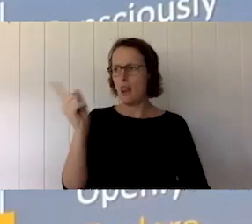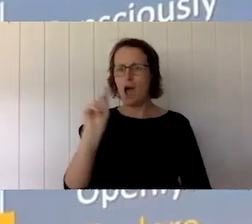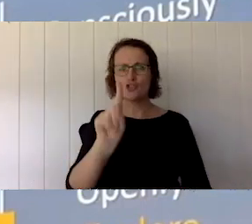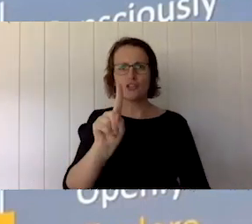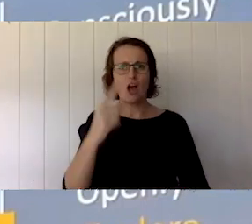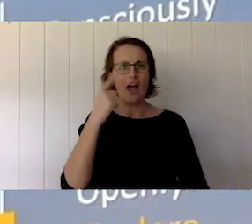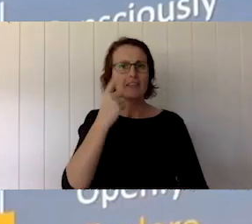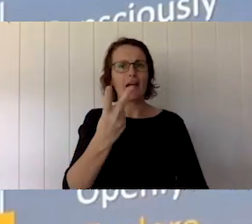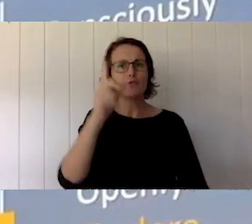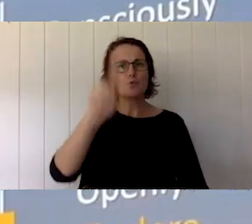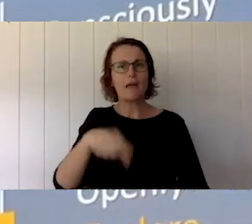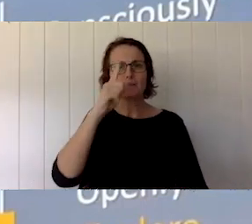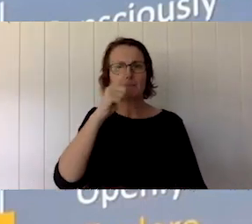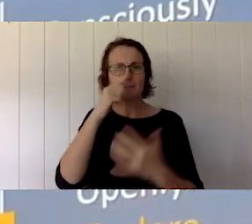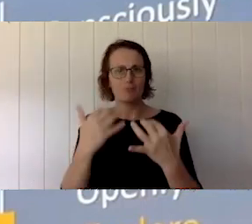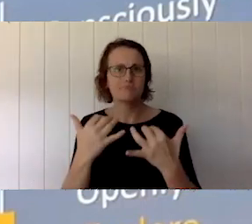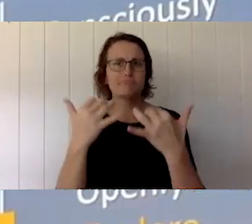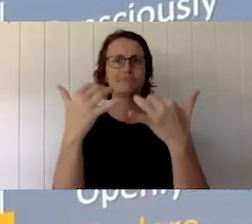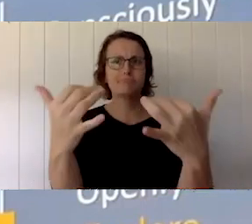front of almost 2,000 people, presenting on the topics that I talk